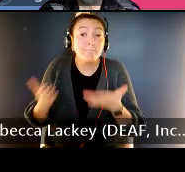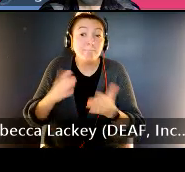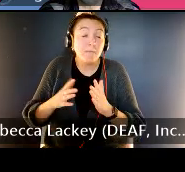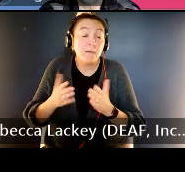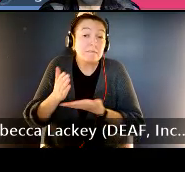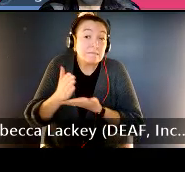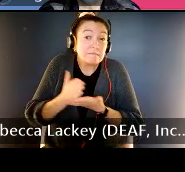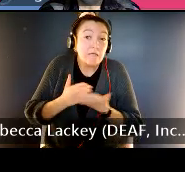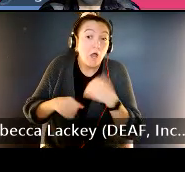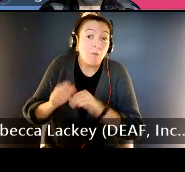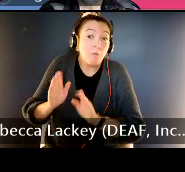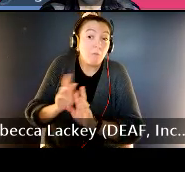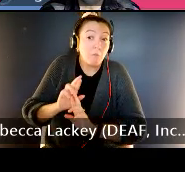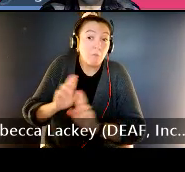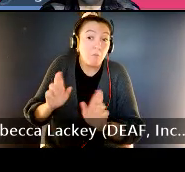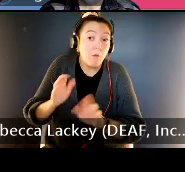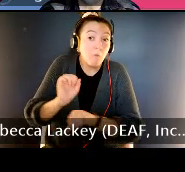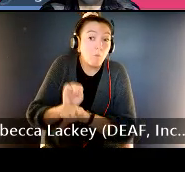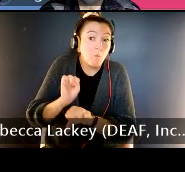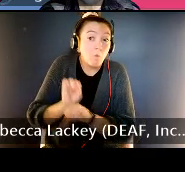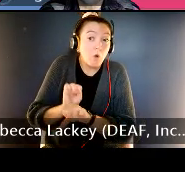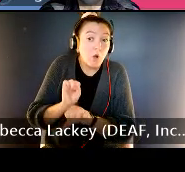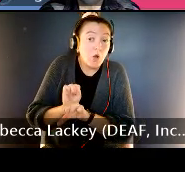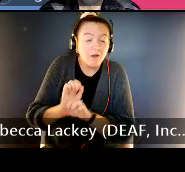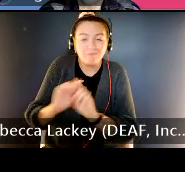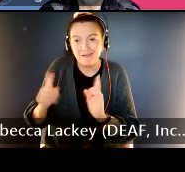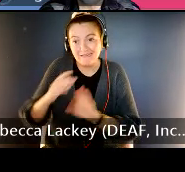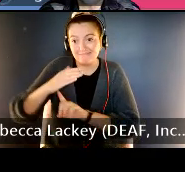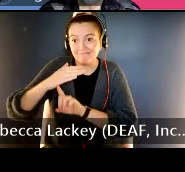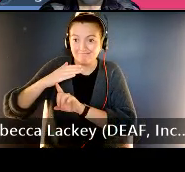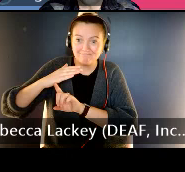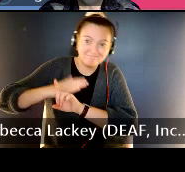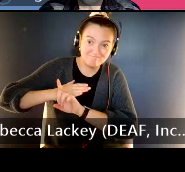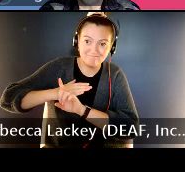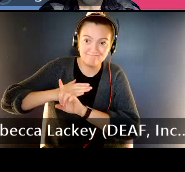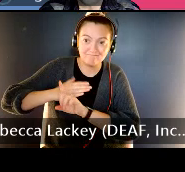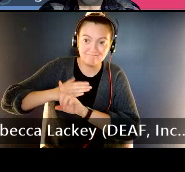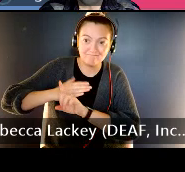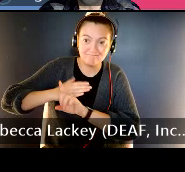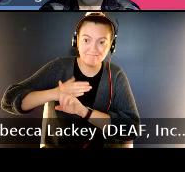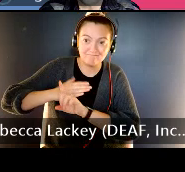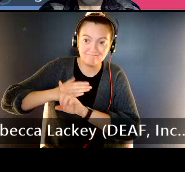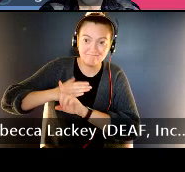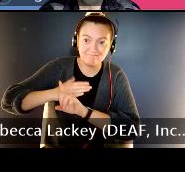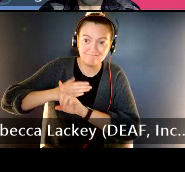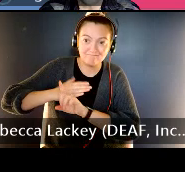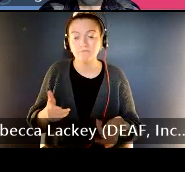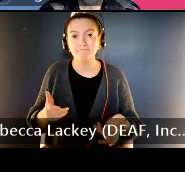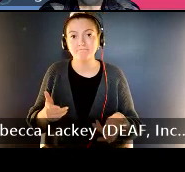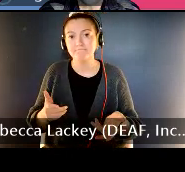but when the temperatures are cold and, and that the ground might be frozen a bit,